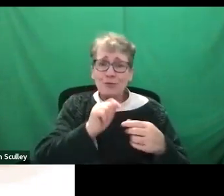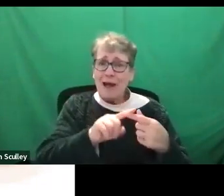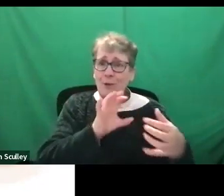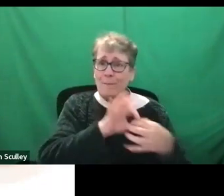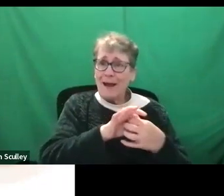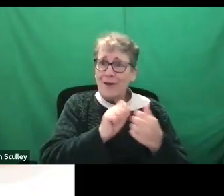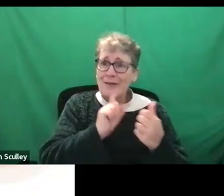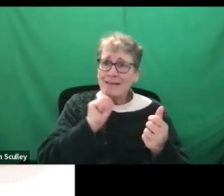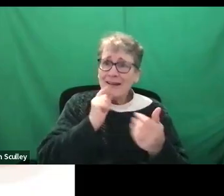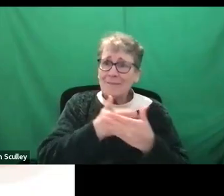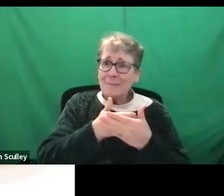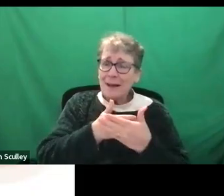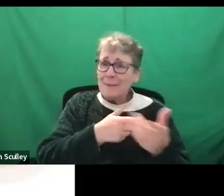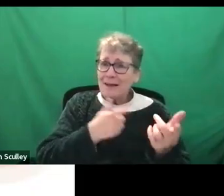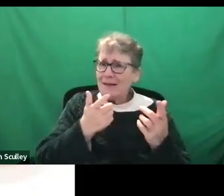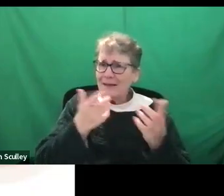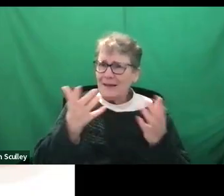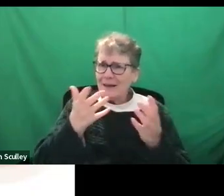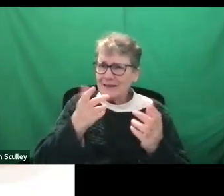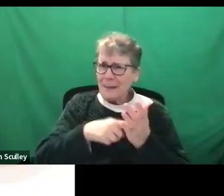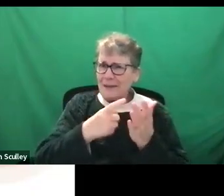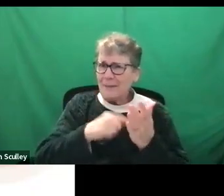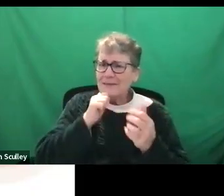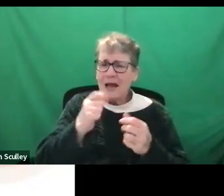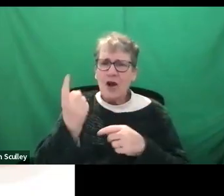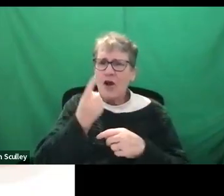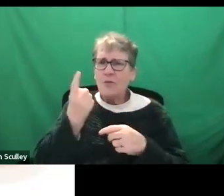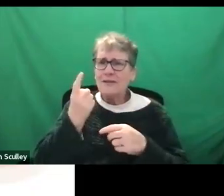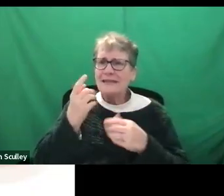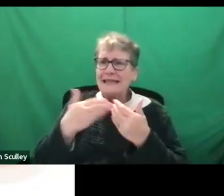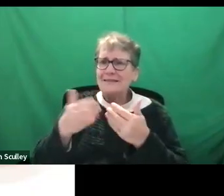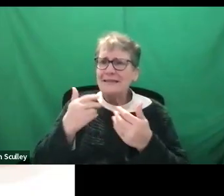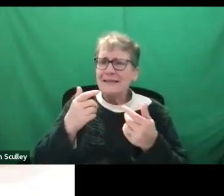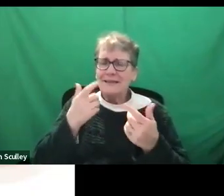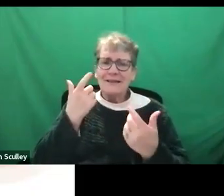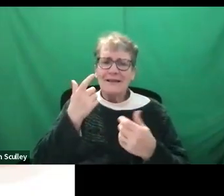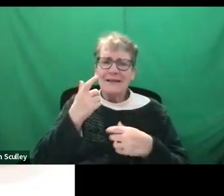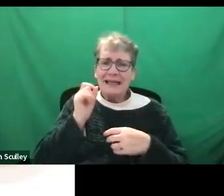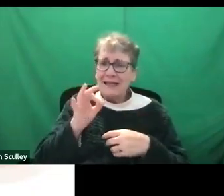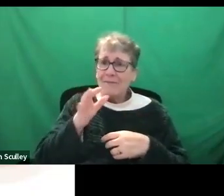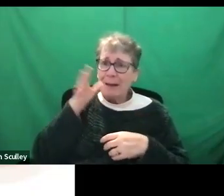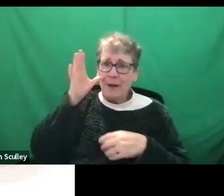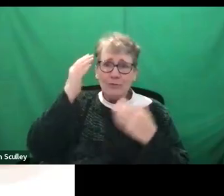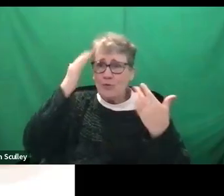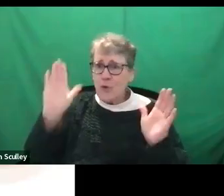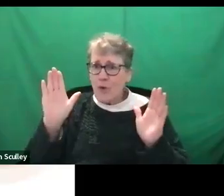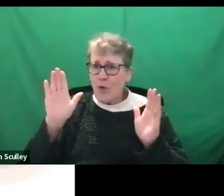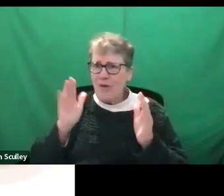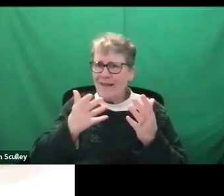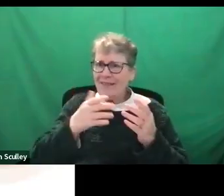It's important to (interpreter clears throat) foster a relationship between the Deaf infant and the parents.